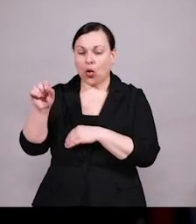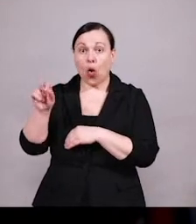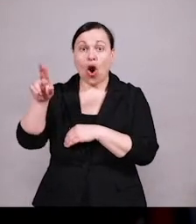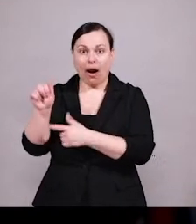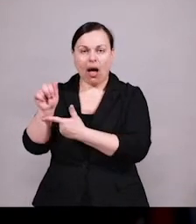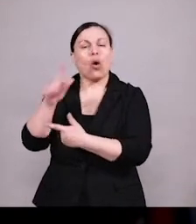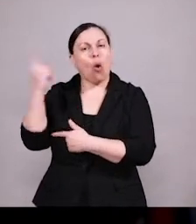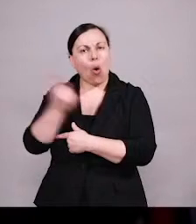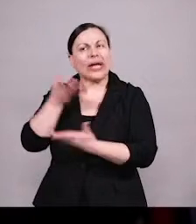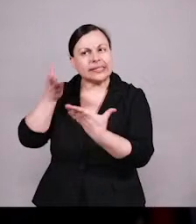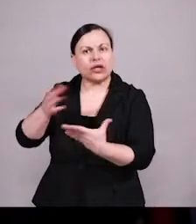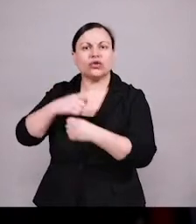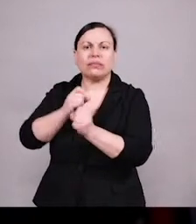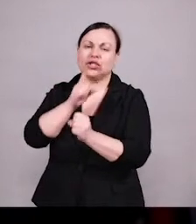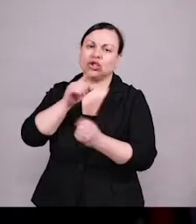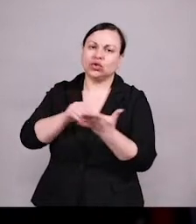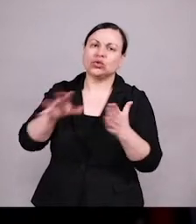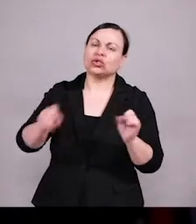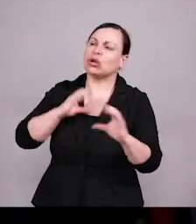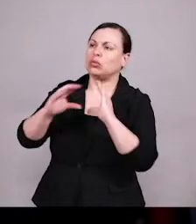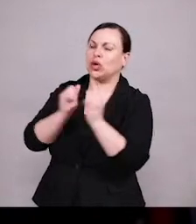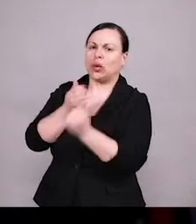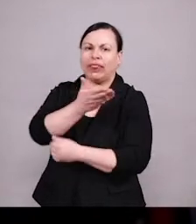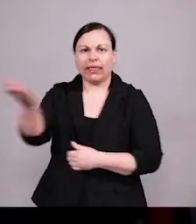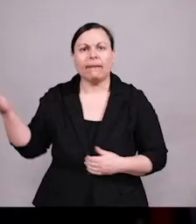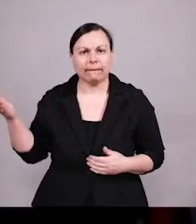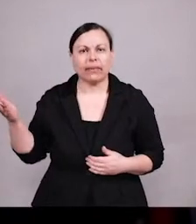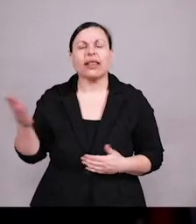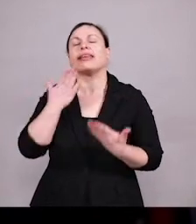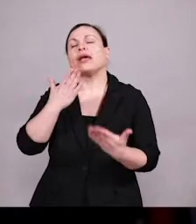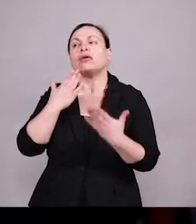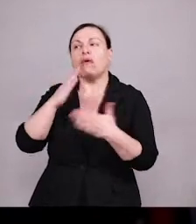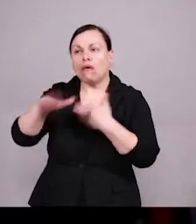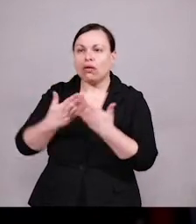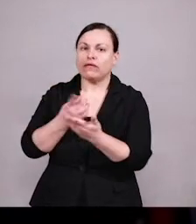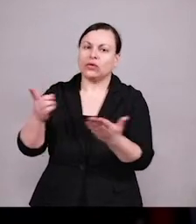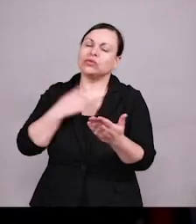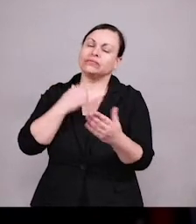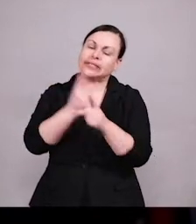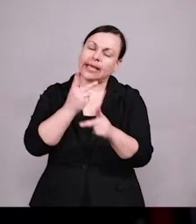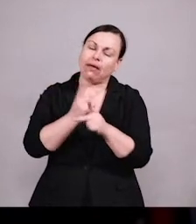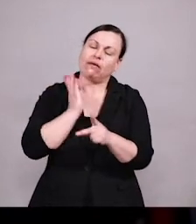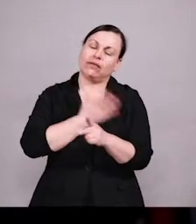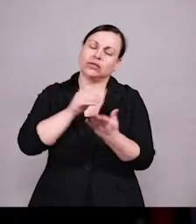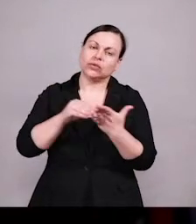to ensure they had someone to talk to. Thank you all for taking such great care of our students.